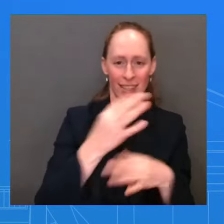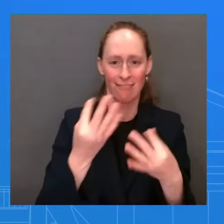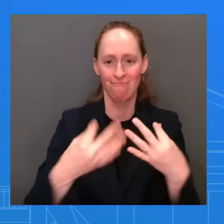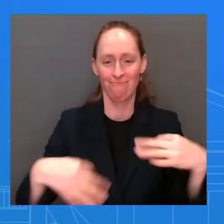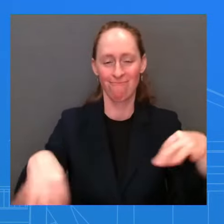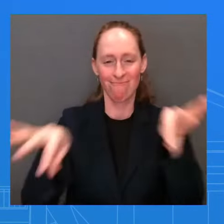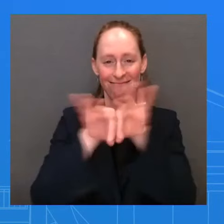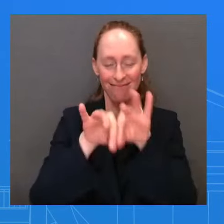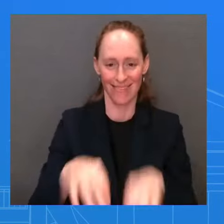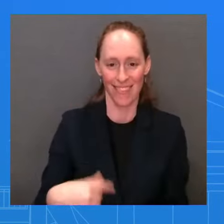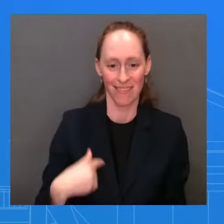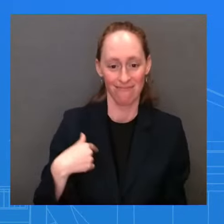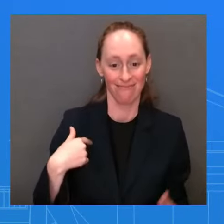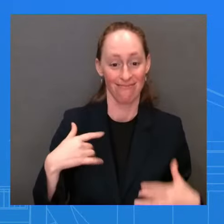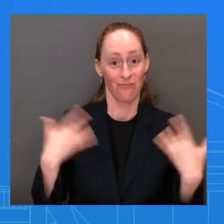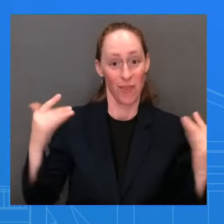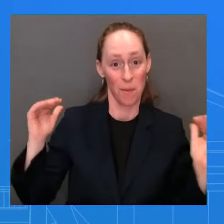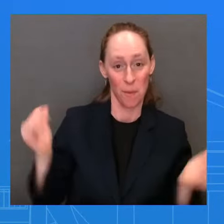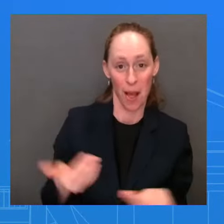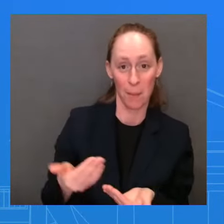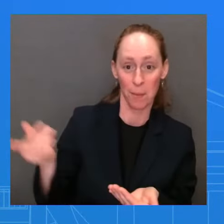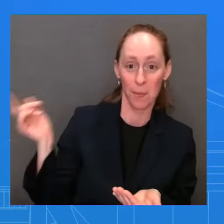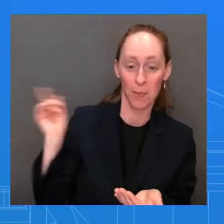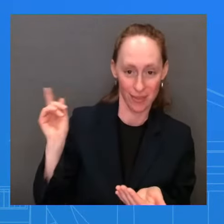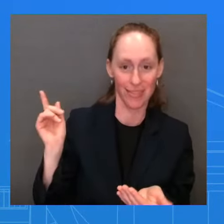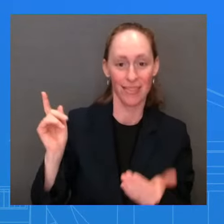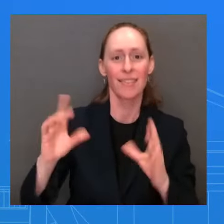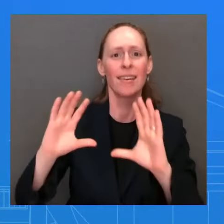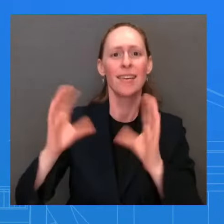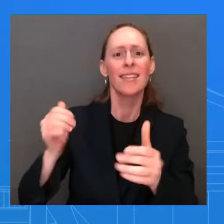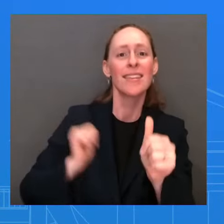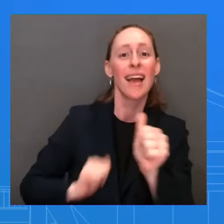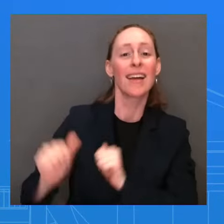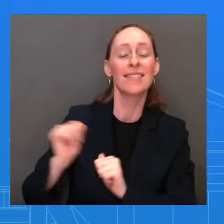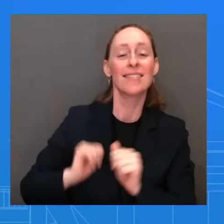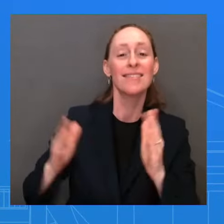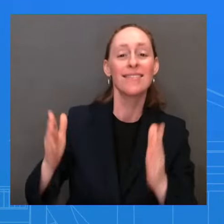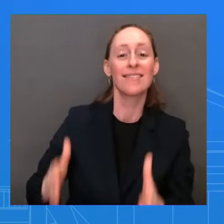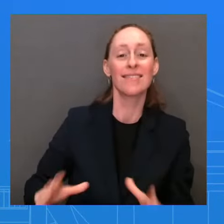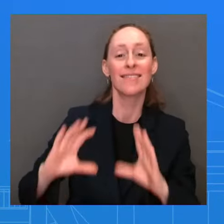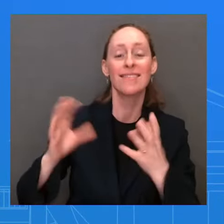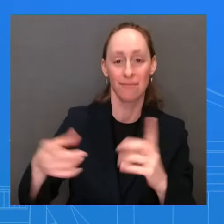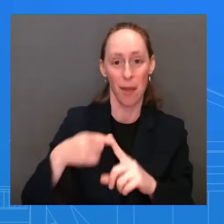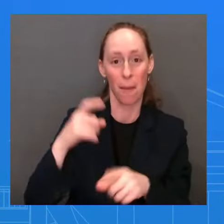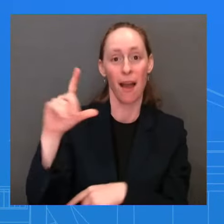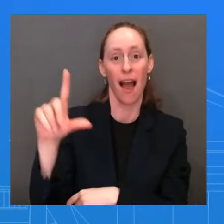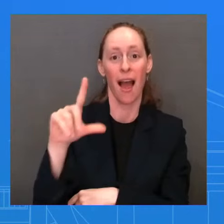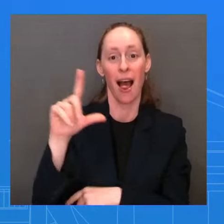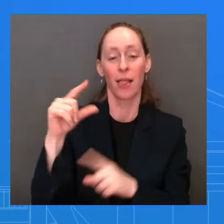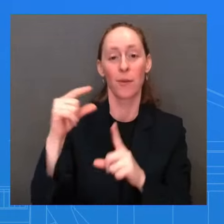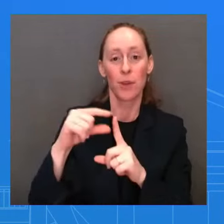that chronicle the friendship, the love, the challenges, and the triumphs of strong, funny, and resilient queer women.